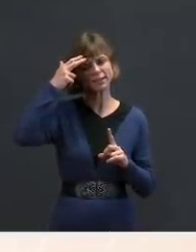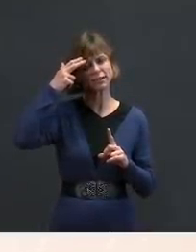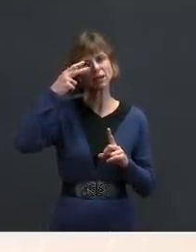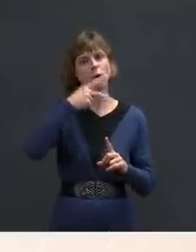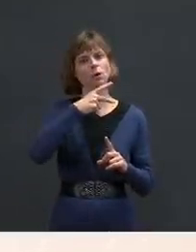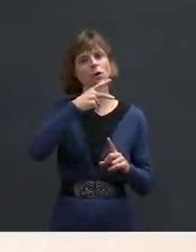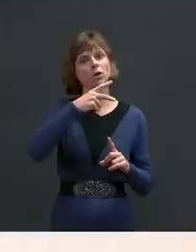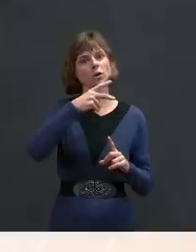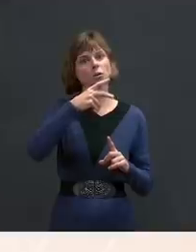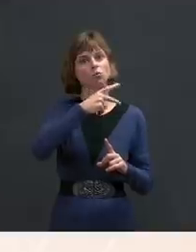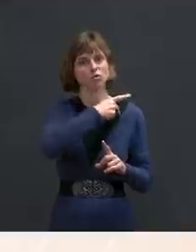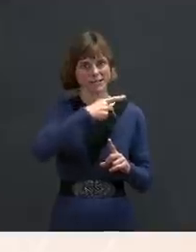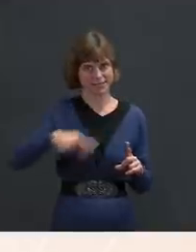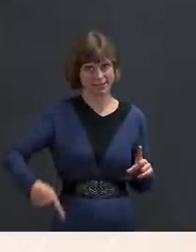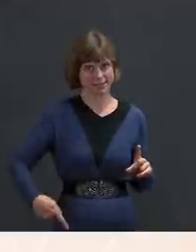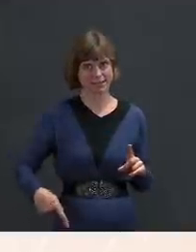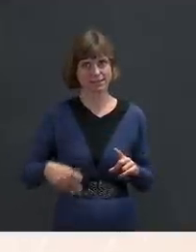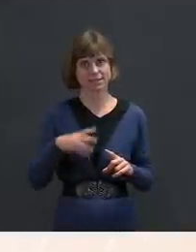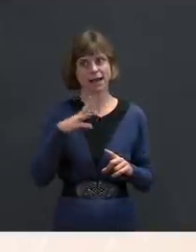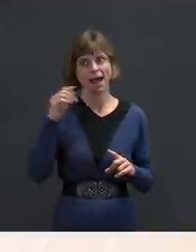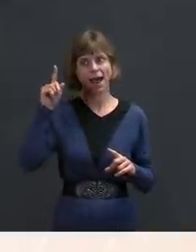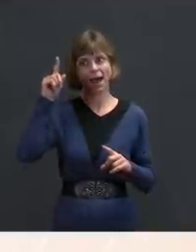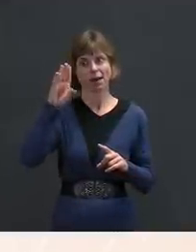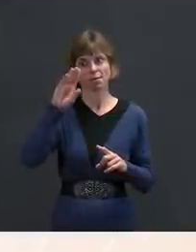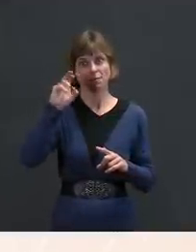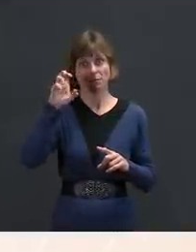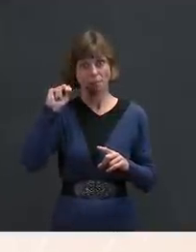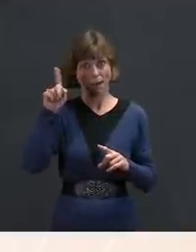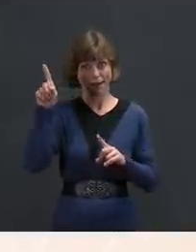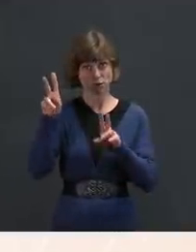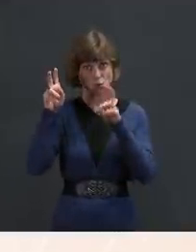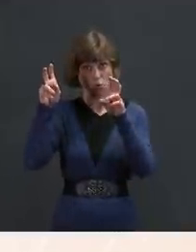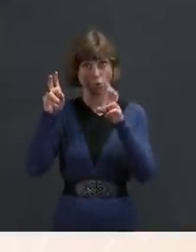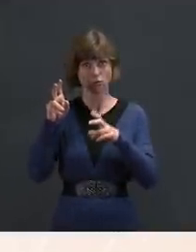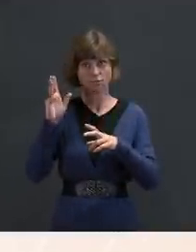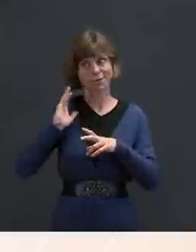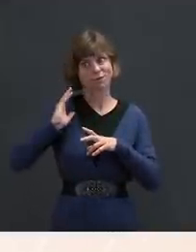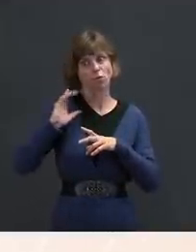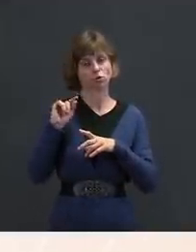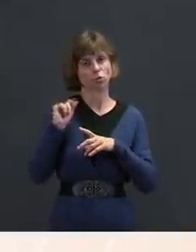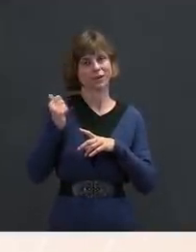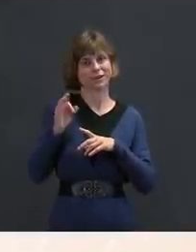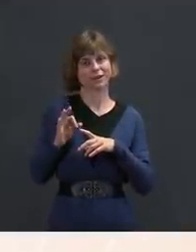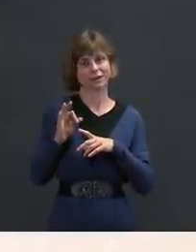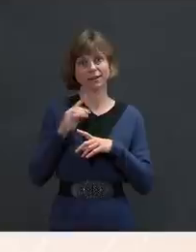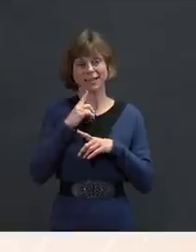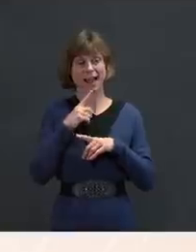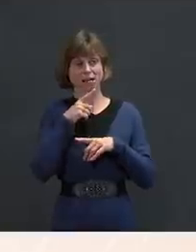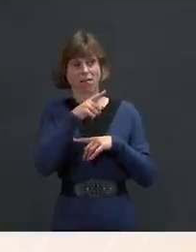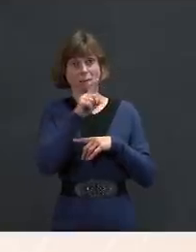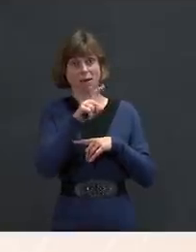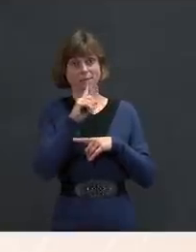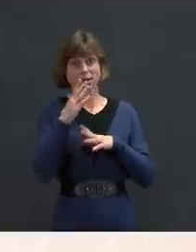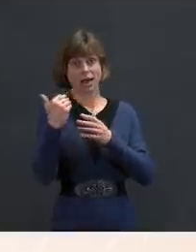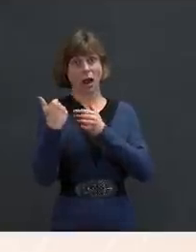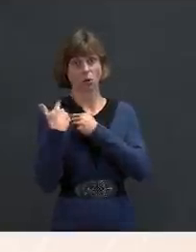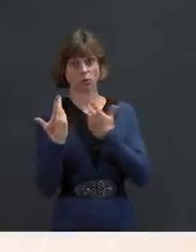from then-candidate Joe Biden in 2019: You mentioned holding countries accountable. You mentioned, today, acting in the national interest.